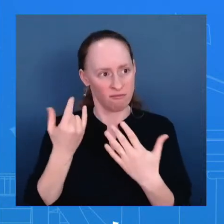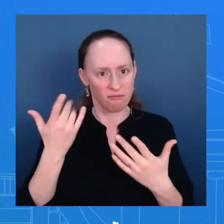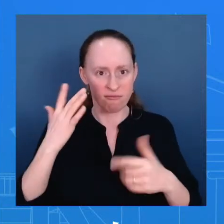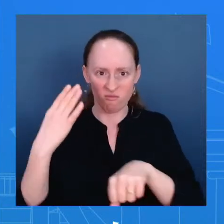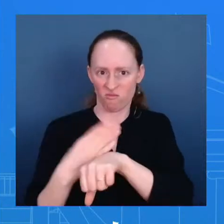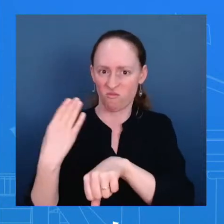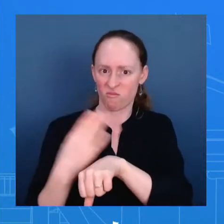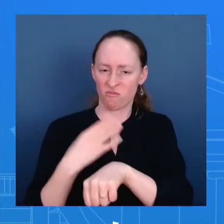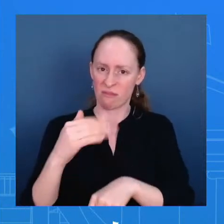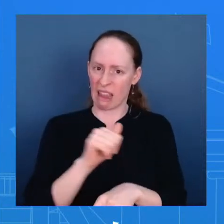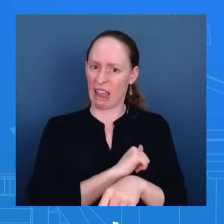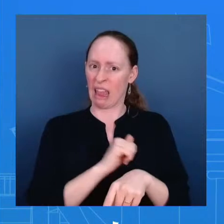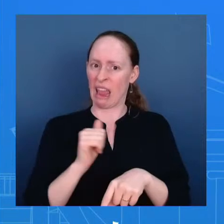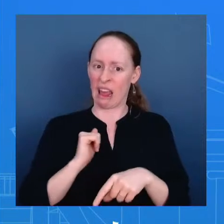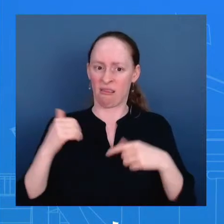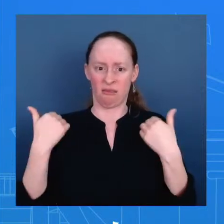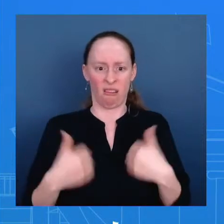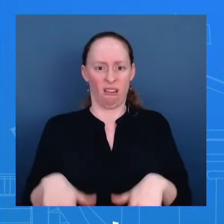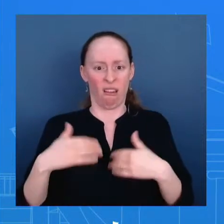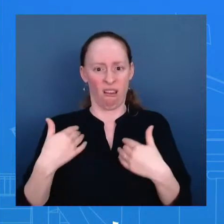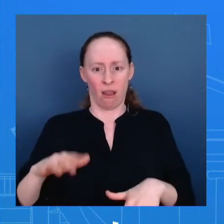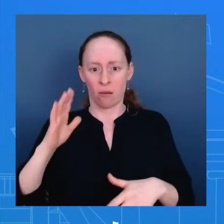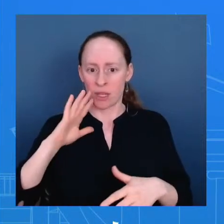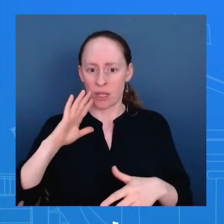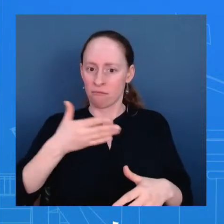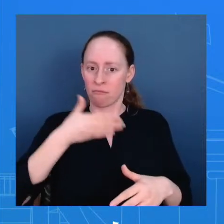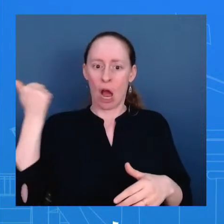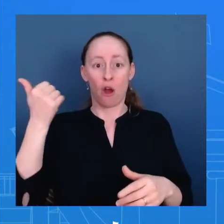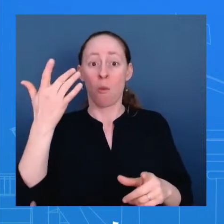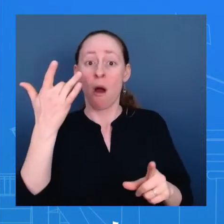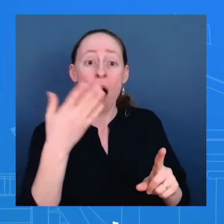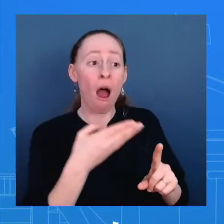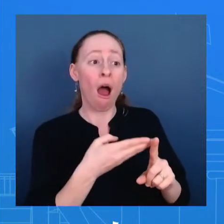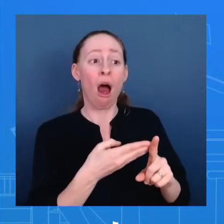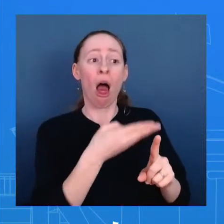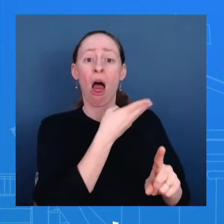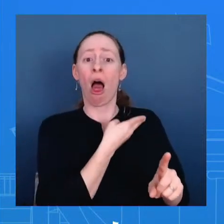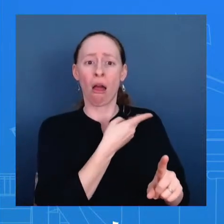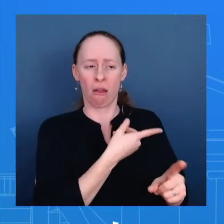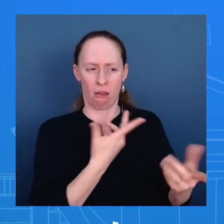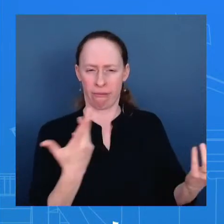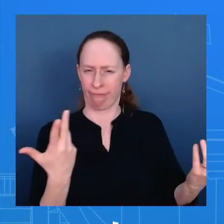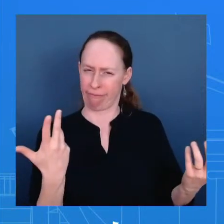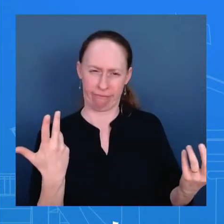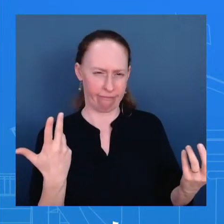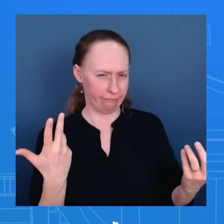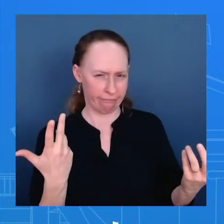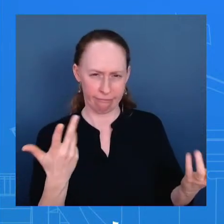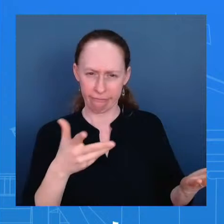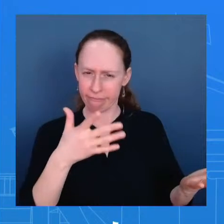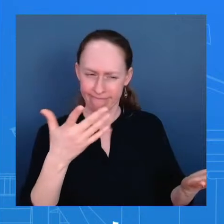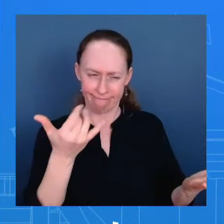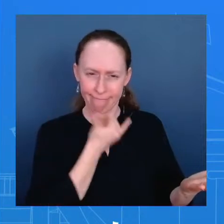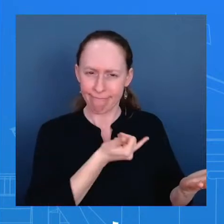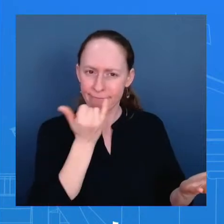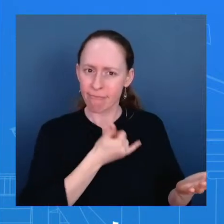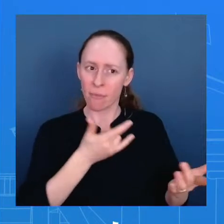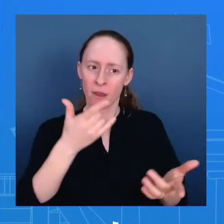done by previous infrastructure investments and how it's connect- -- reconnecting in a very reparative and restorative way the Sweet Auburn community.